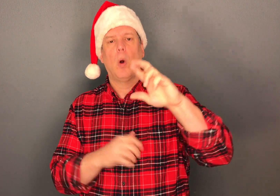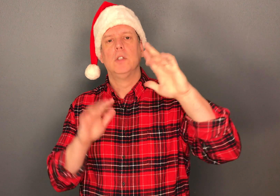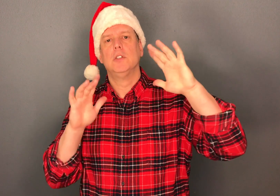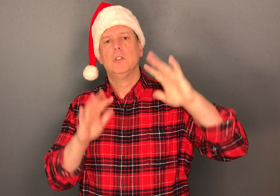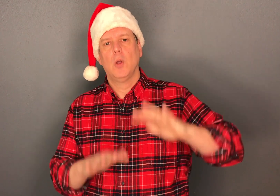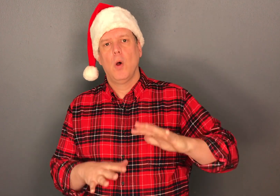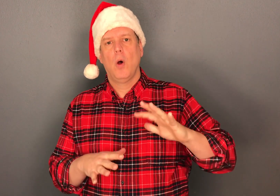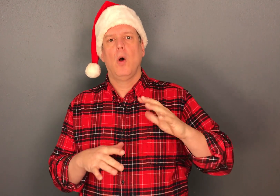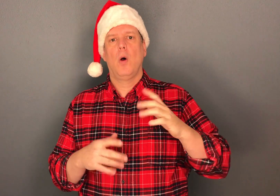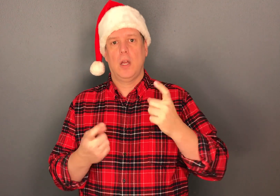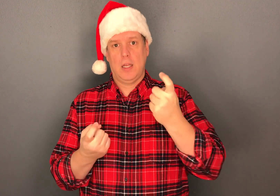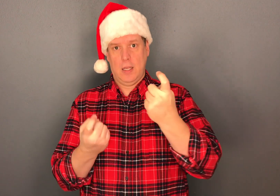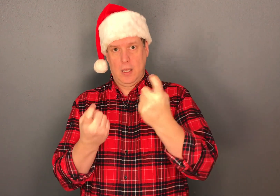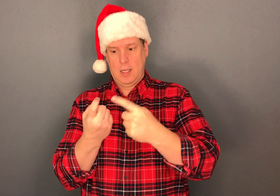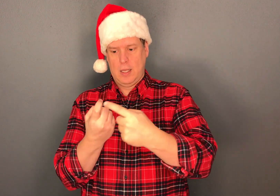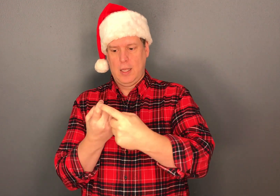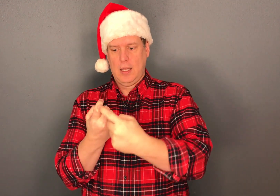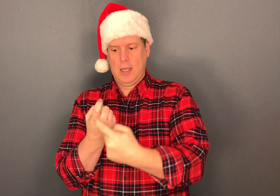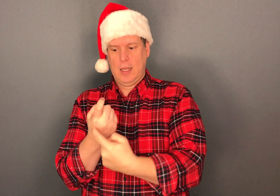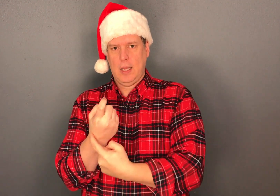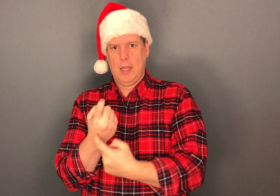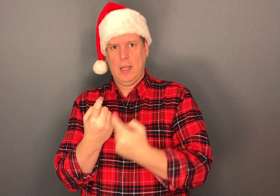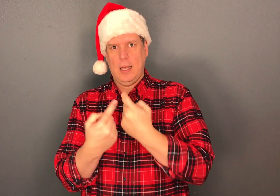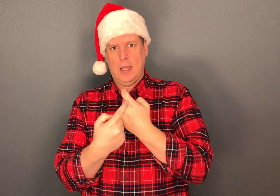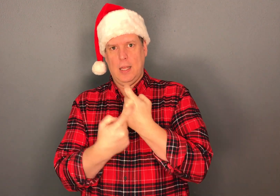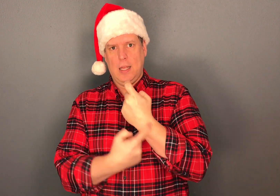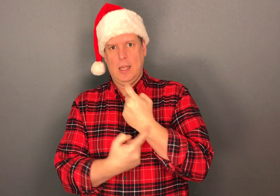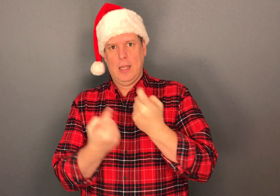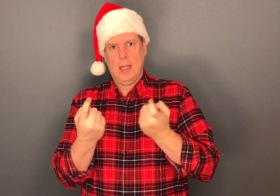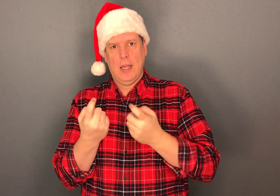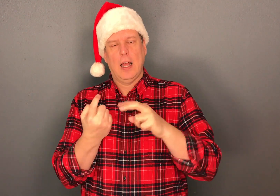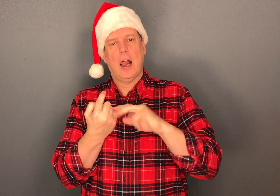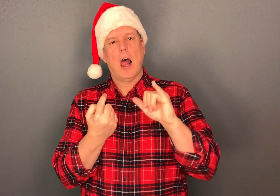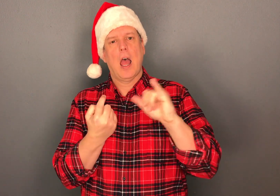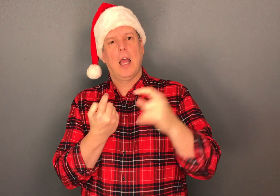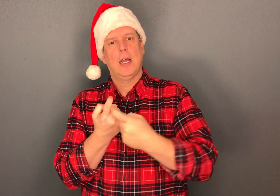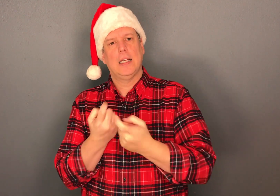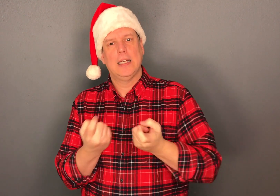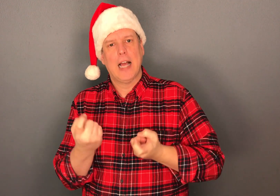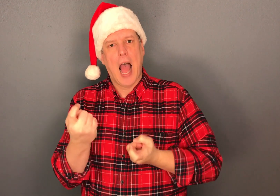They're related to ice or snow and so on but you see that this handshape is